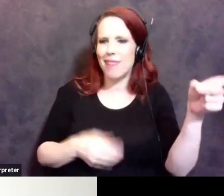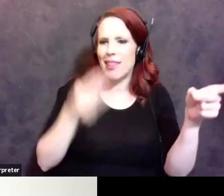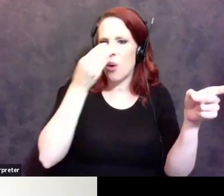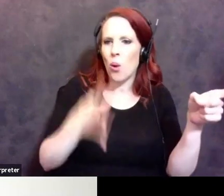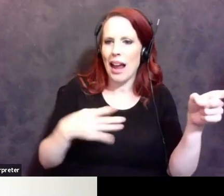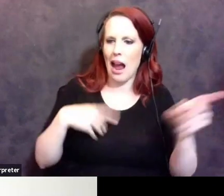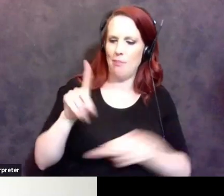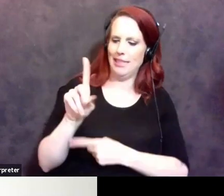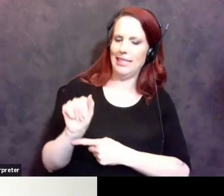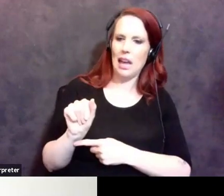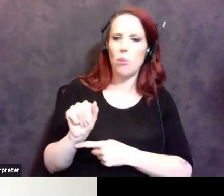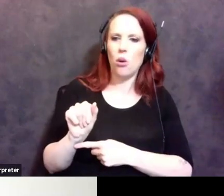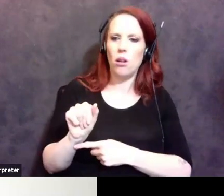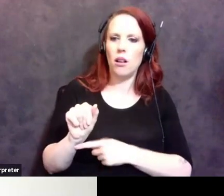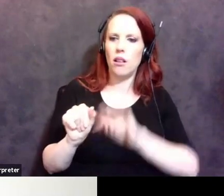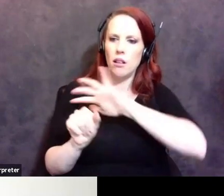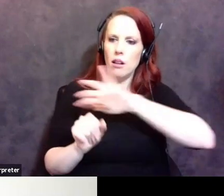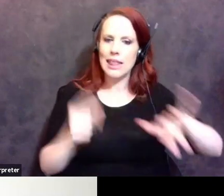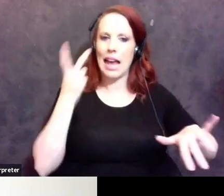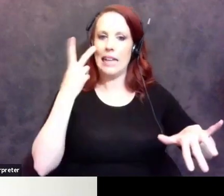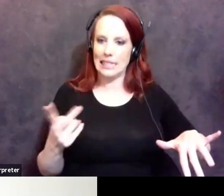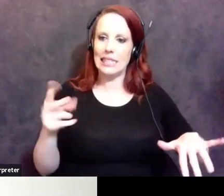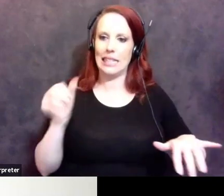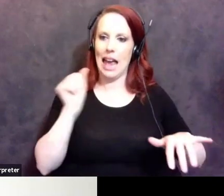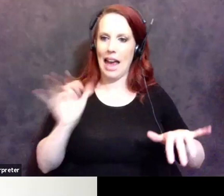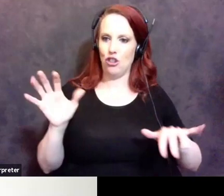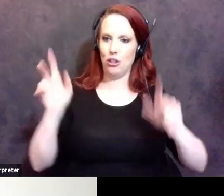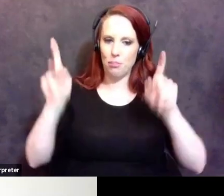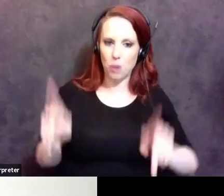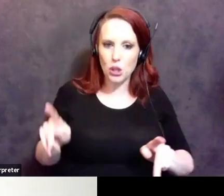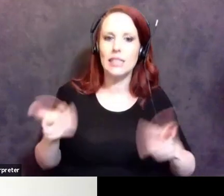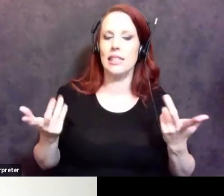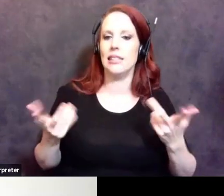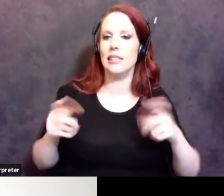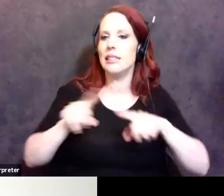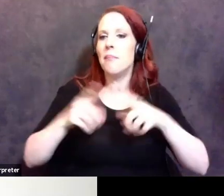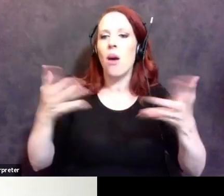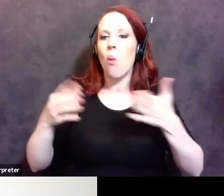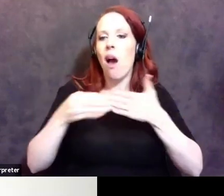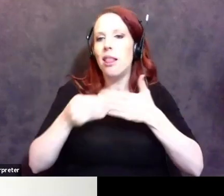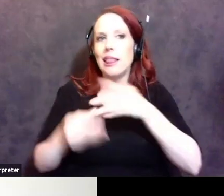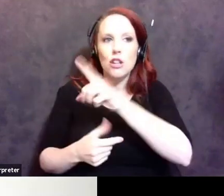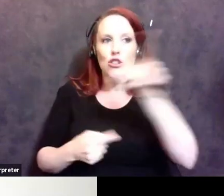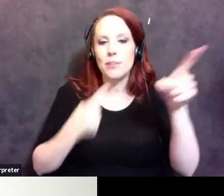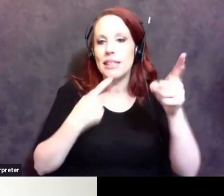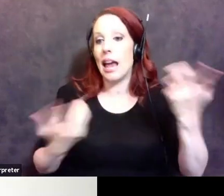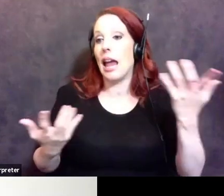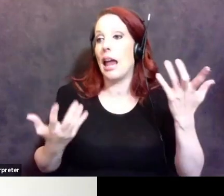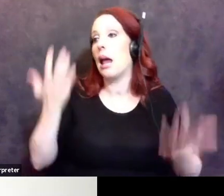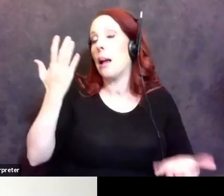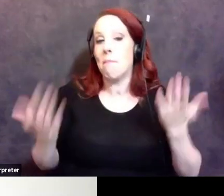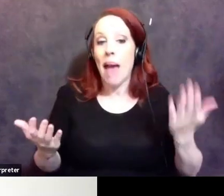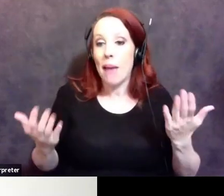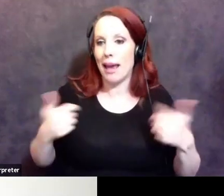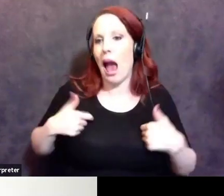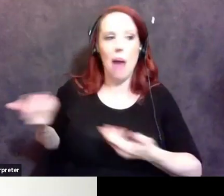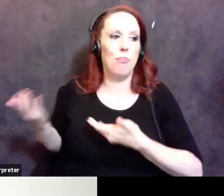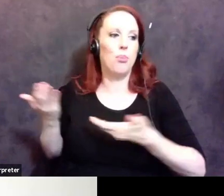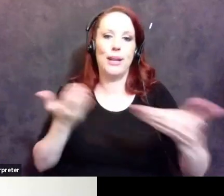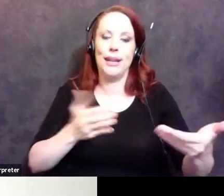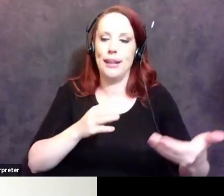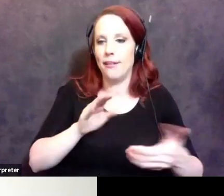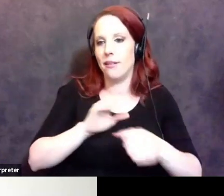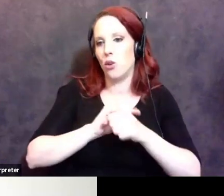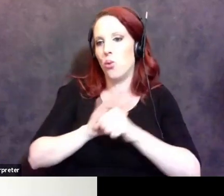an Asian person who depending on what our leadership is saying may be carriers of this virus and for those